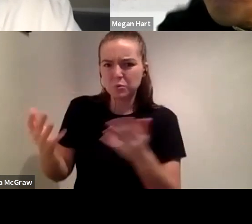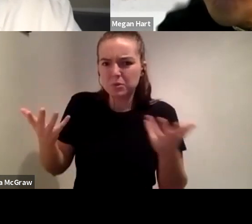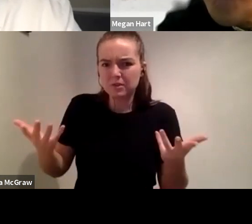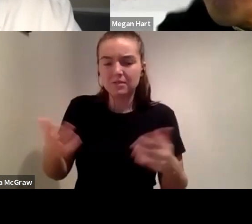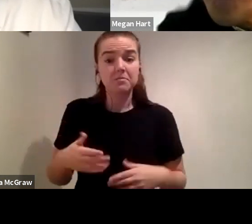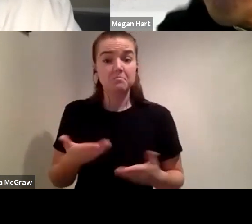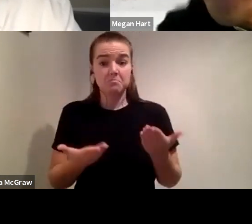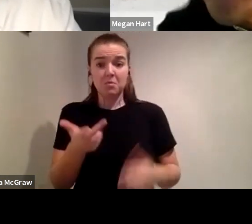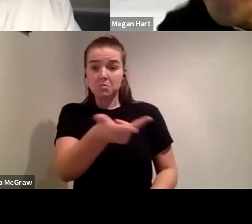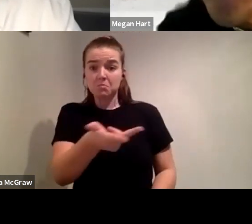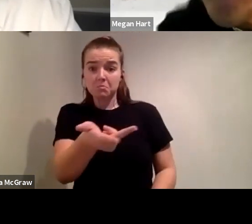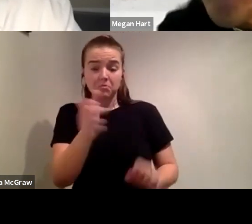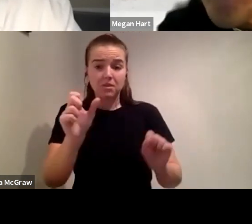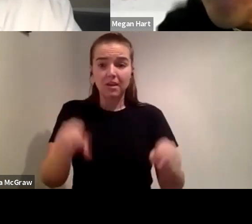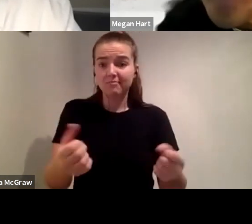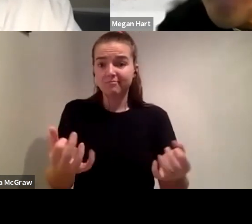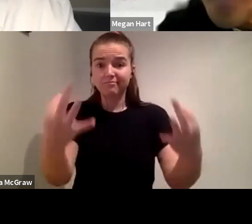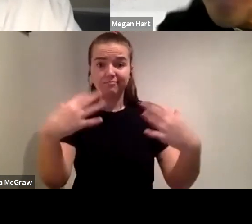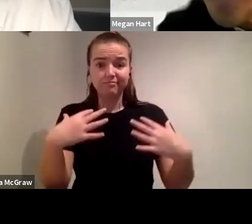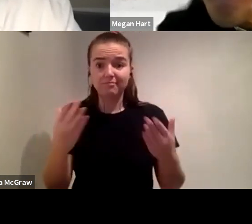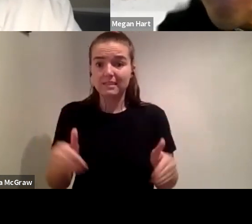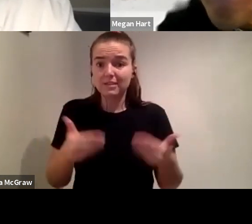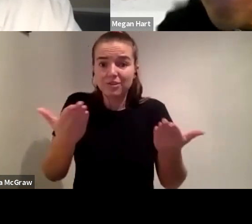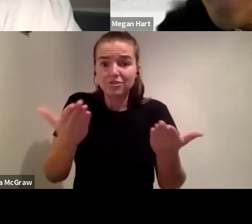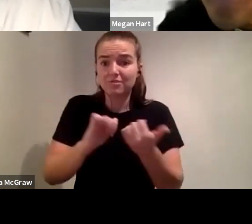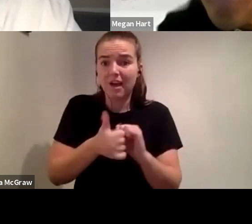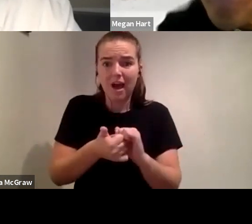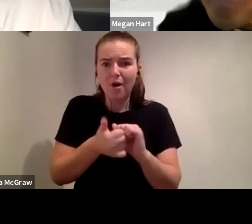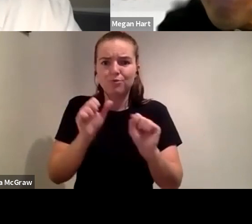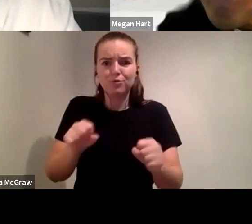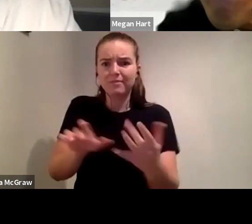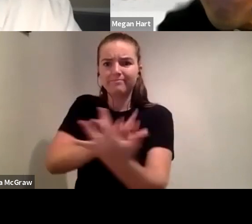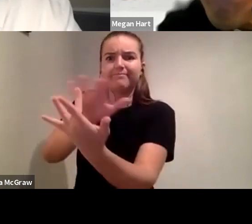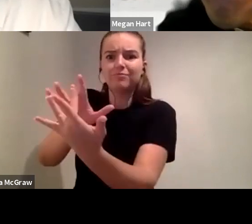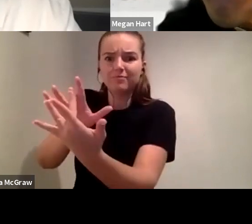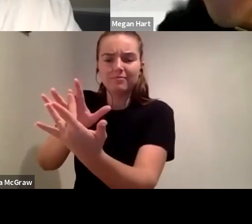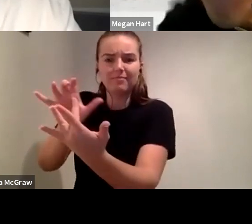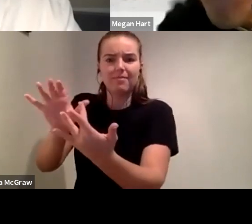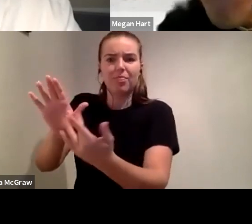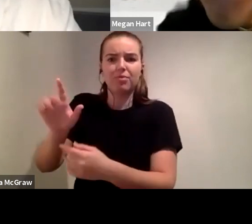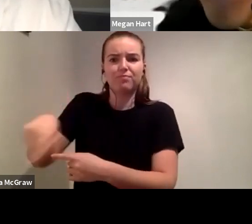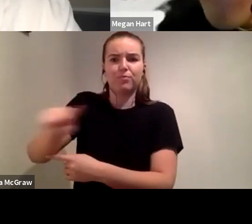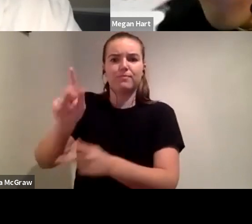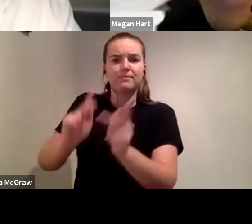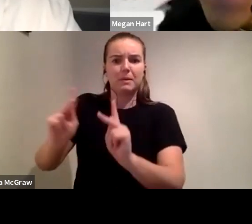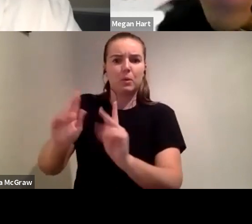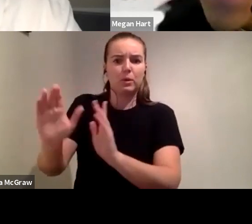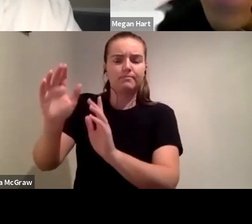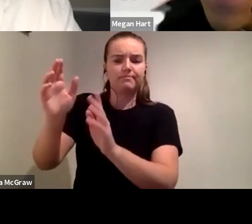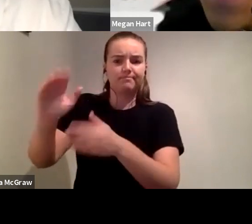And they are thinking, how do I find and reach out to someone. I know what kind of skills we are looking for but how do I find individuals?